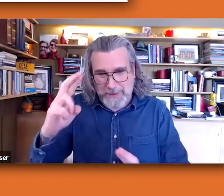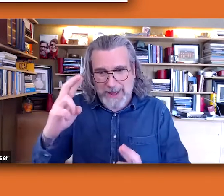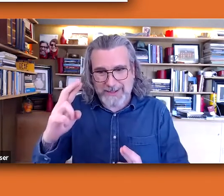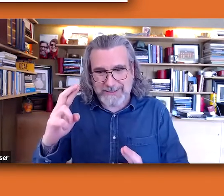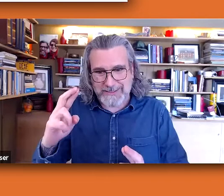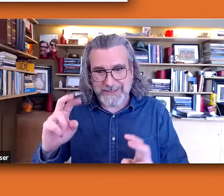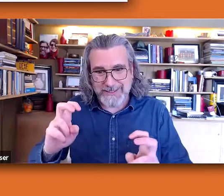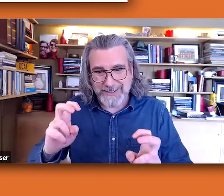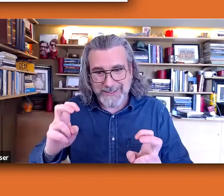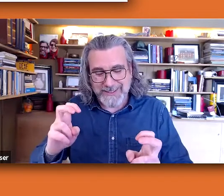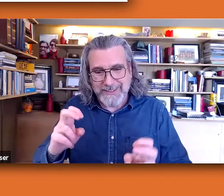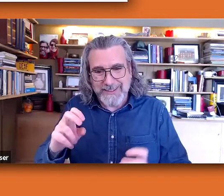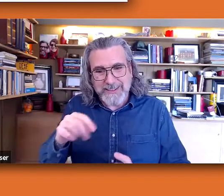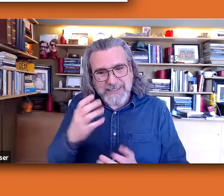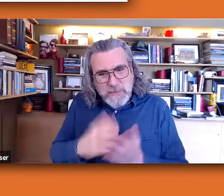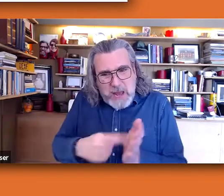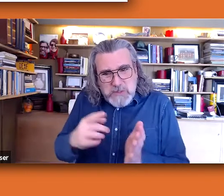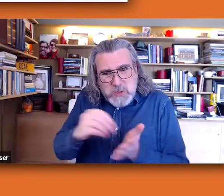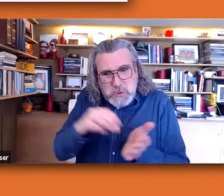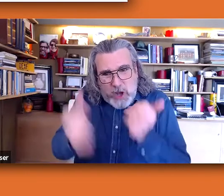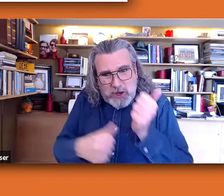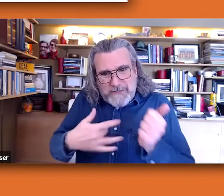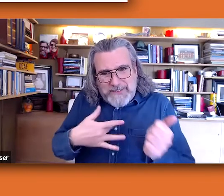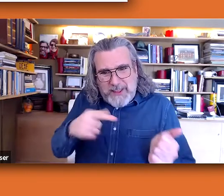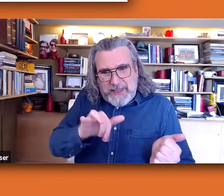they need to work twice as hard to gain the same respect